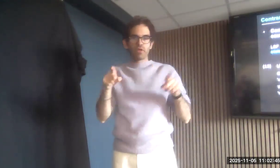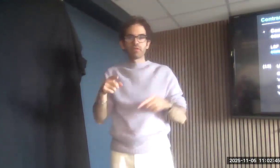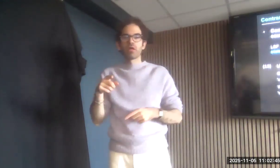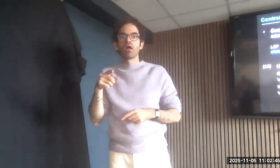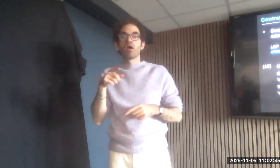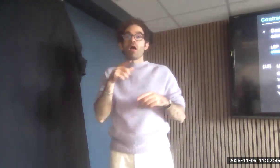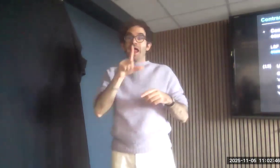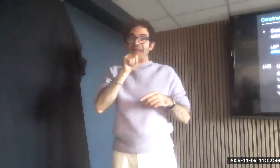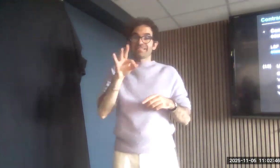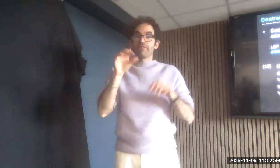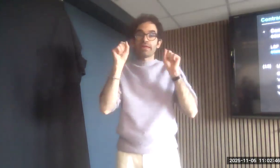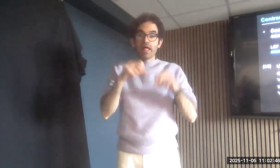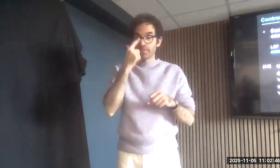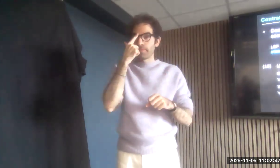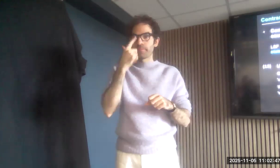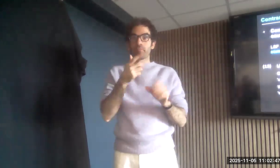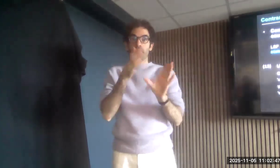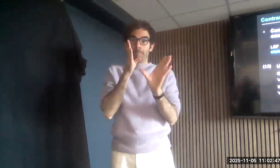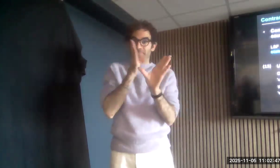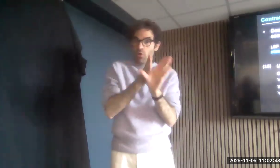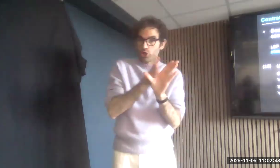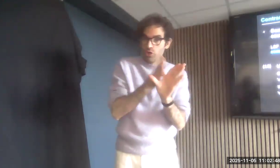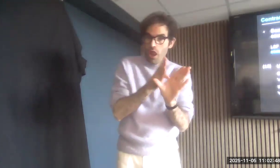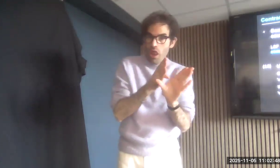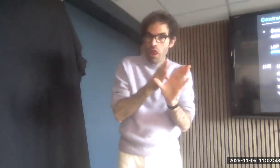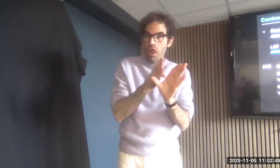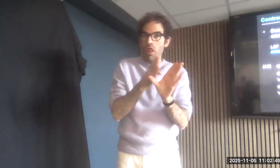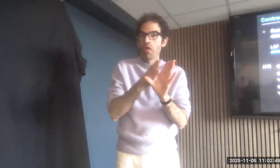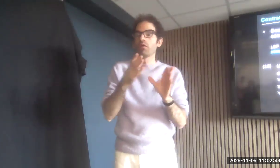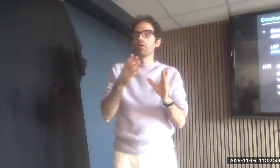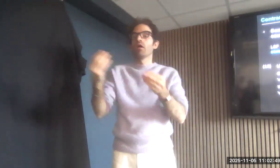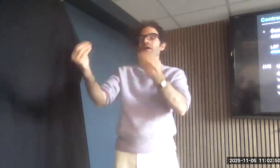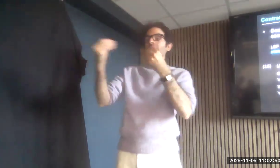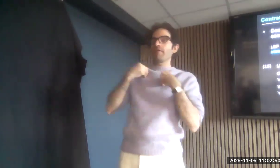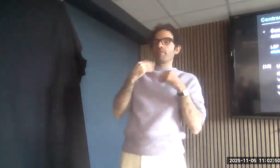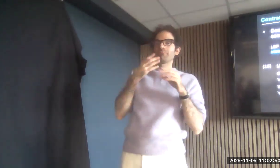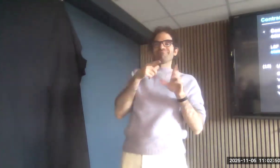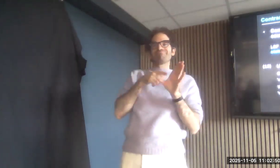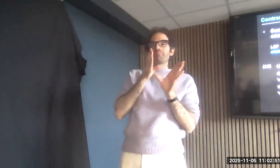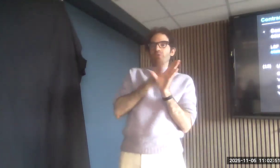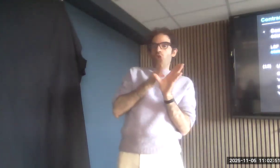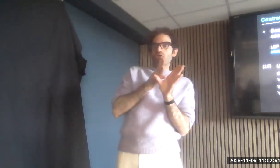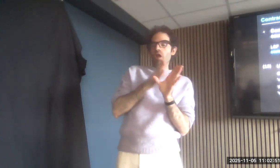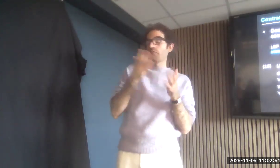And an LSF with regards to the GIVE causative some more.